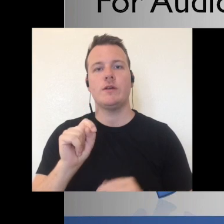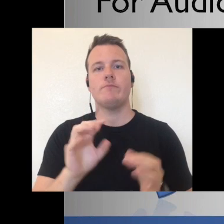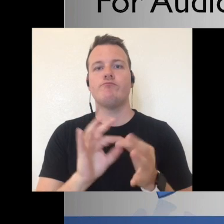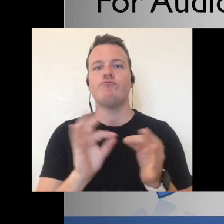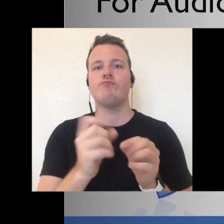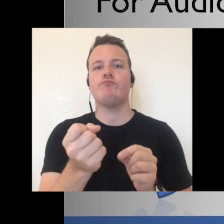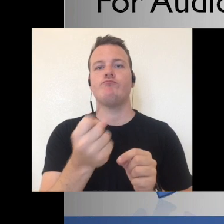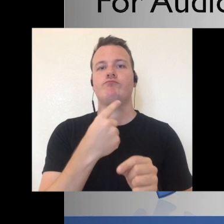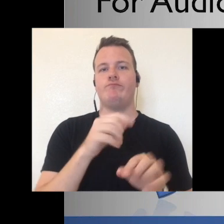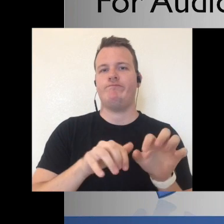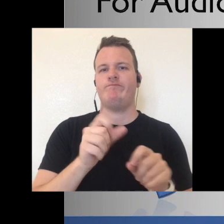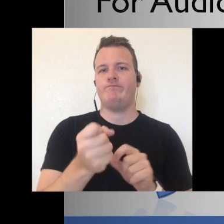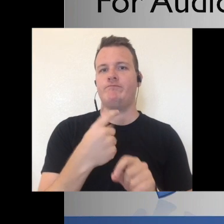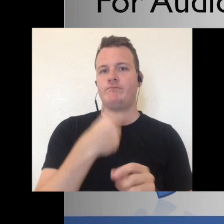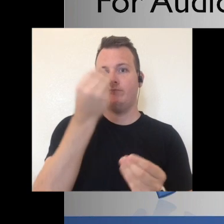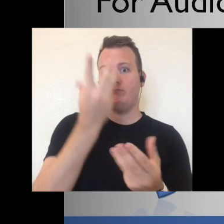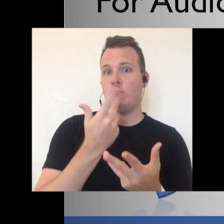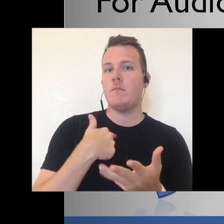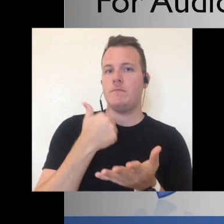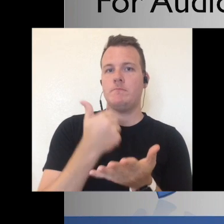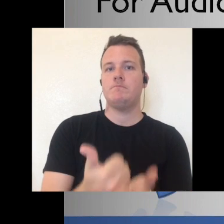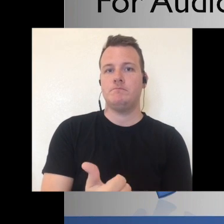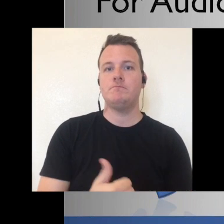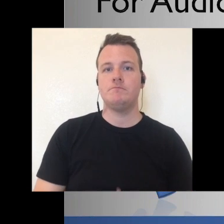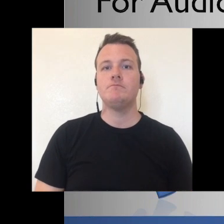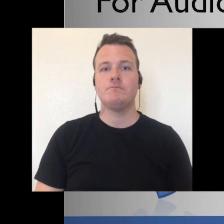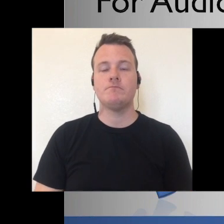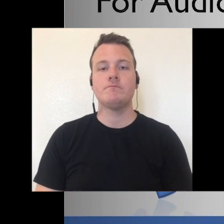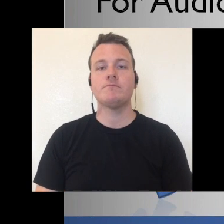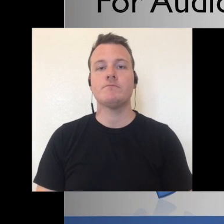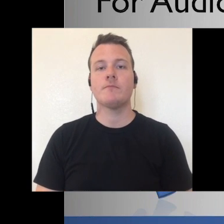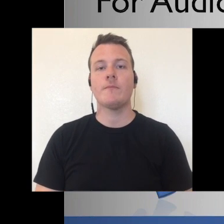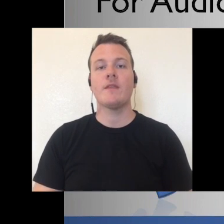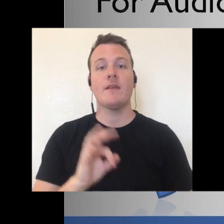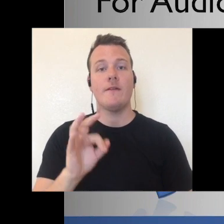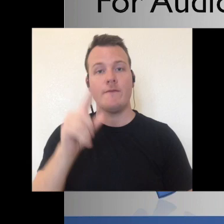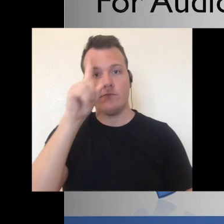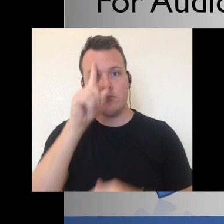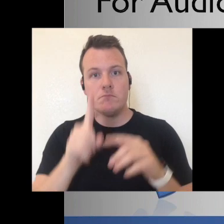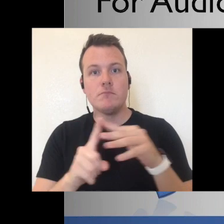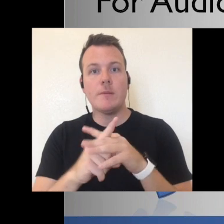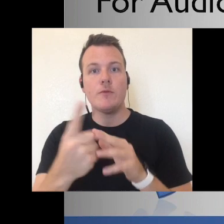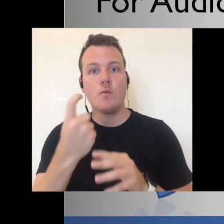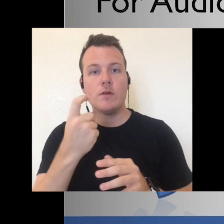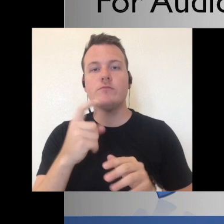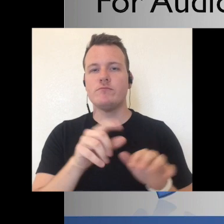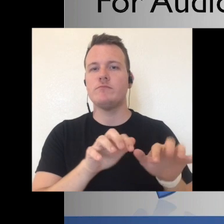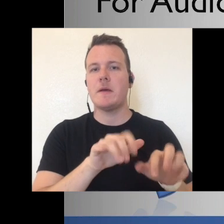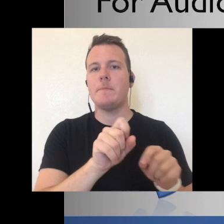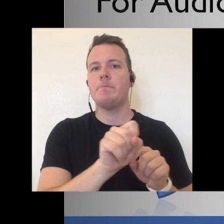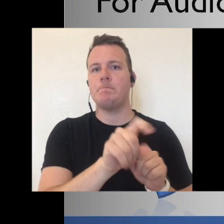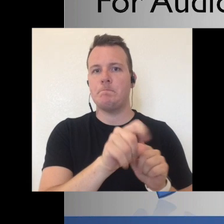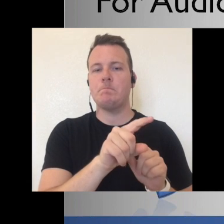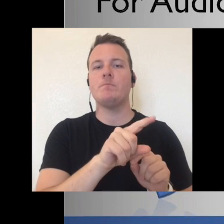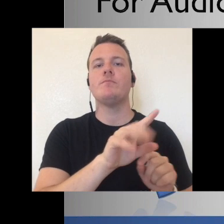feature to make sure- make me aware, and I will be glad to assist you. Please type your questions into the question queue, and they will be addressed by the